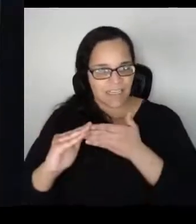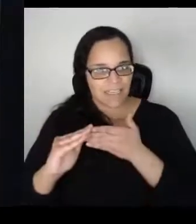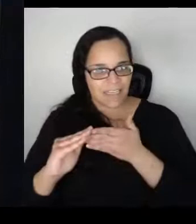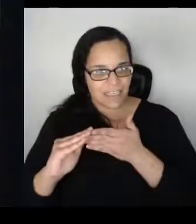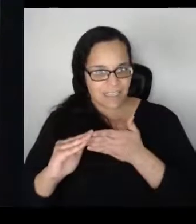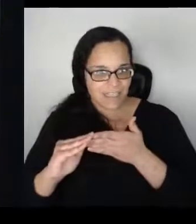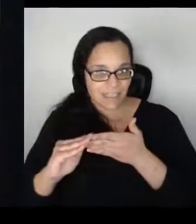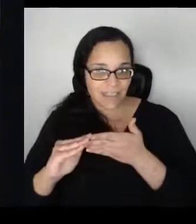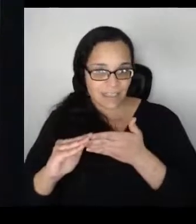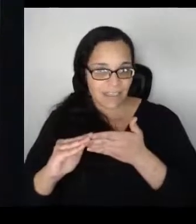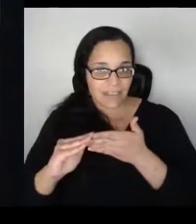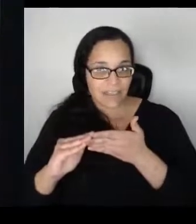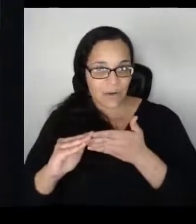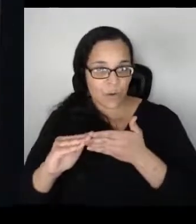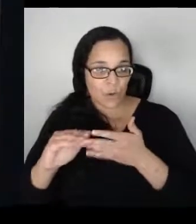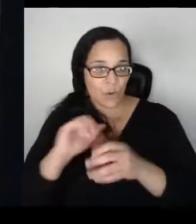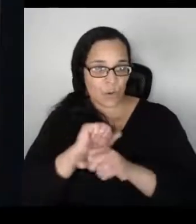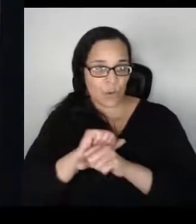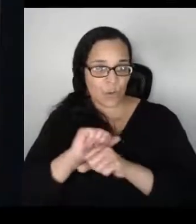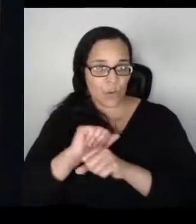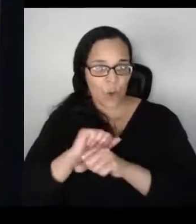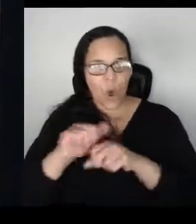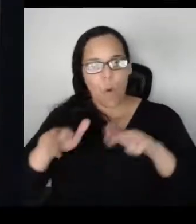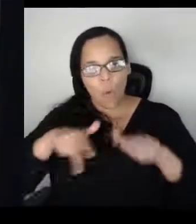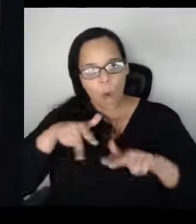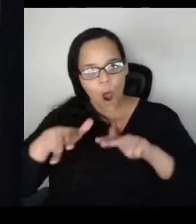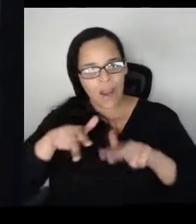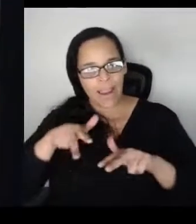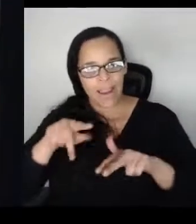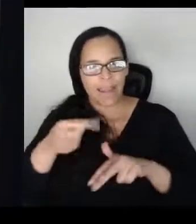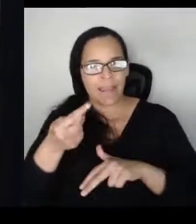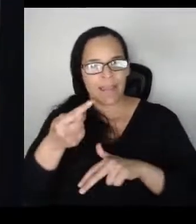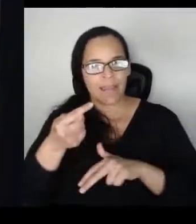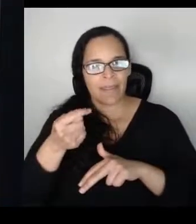Walking the walk, to help others that is facing this.